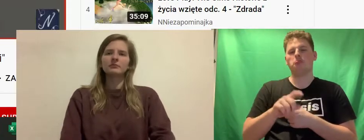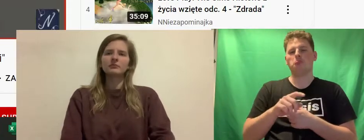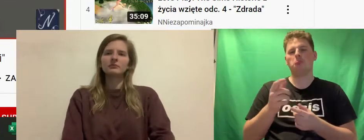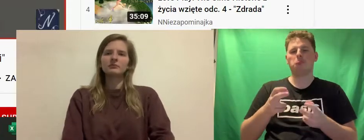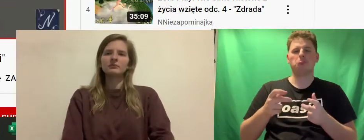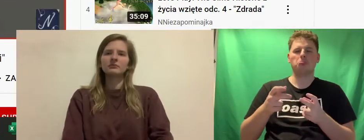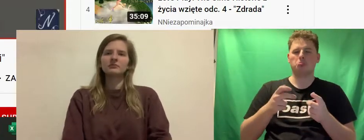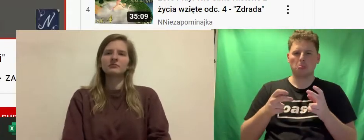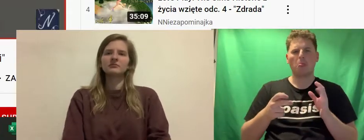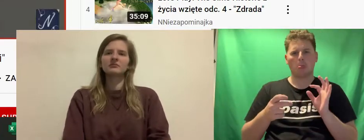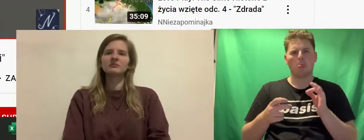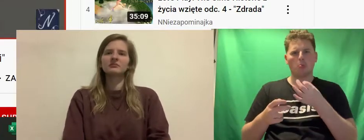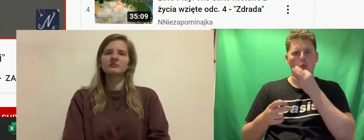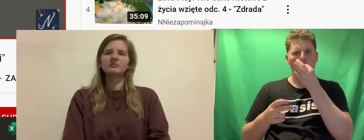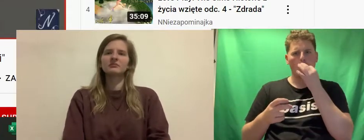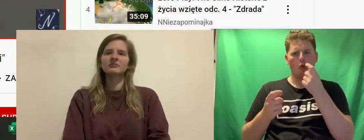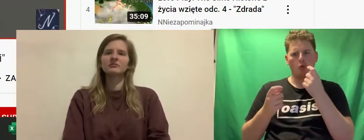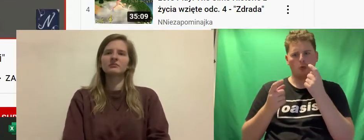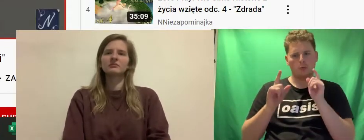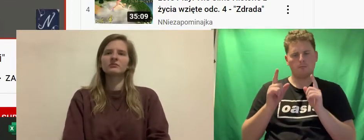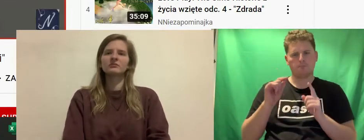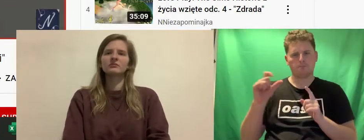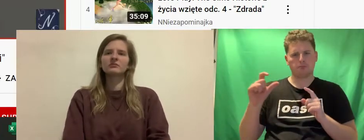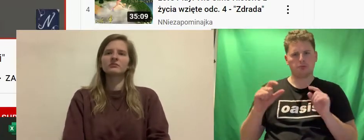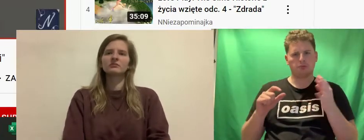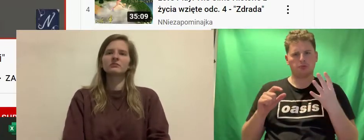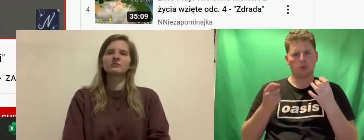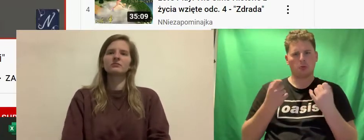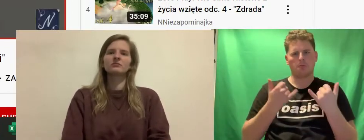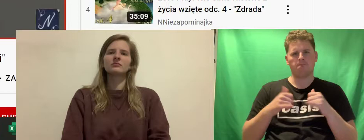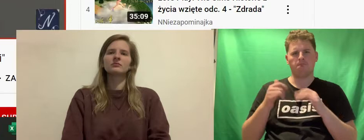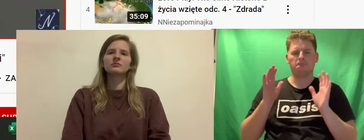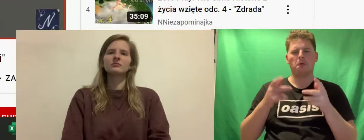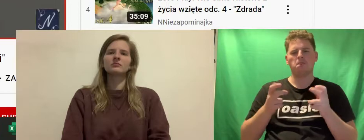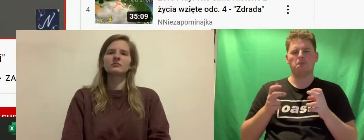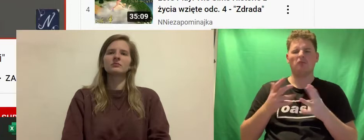A: for me it might be Sims 4 on ps4, it seems a little better than on Pc